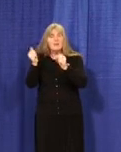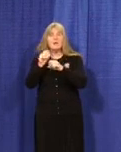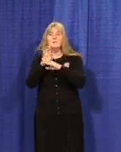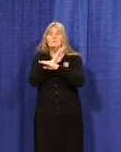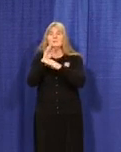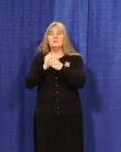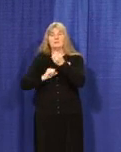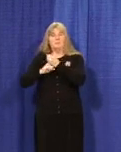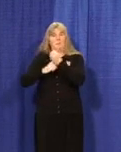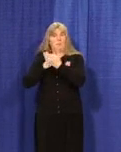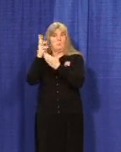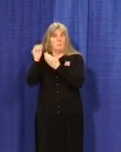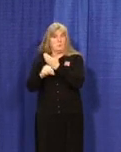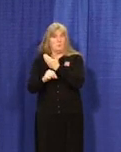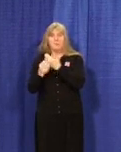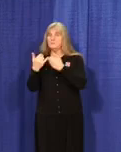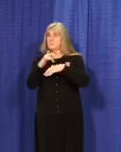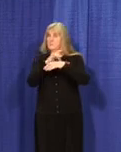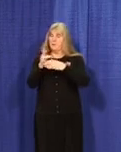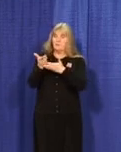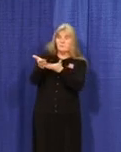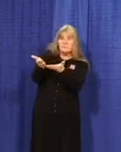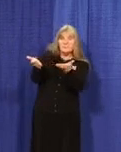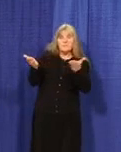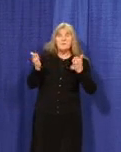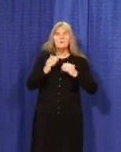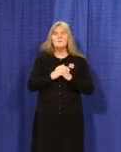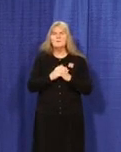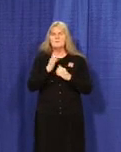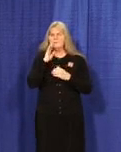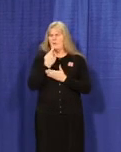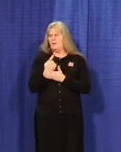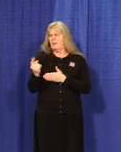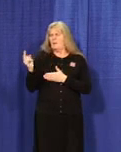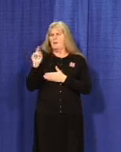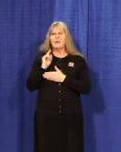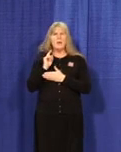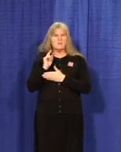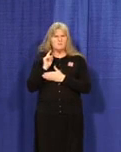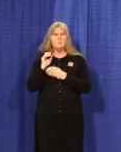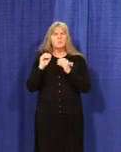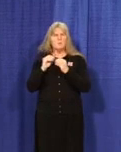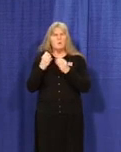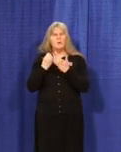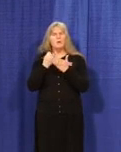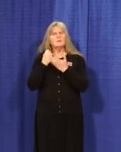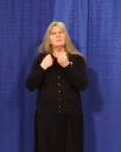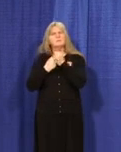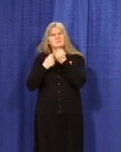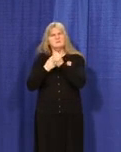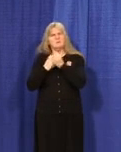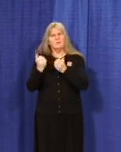program, Yukon business relief program. Last week we announced additional supports to the tourism sector and we will have